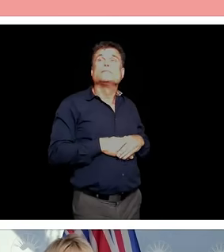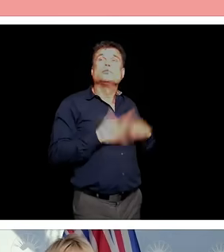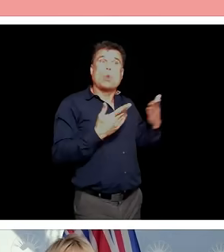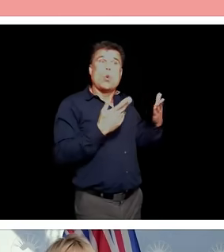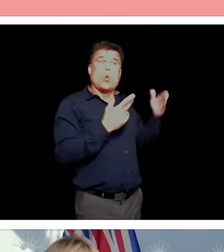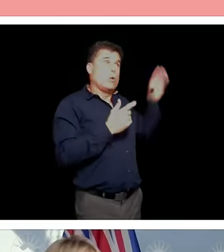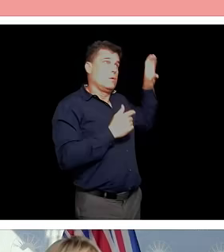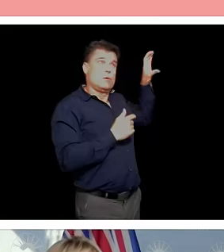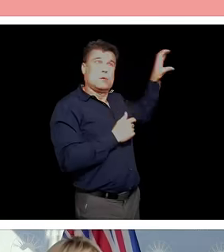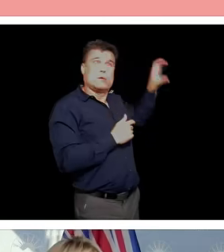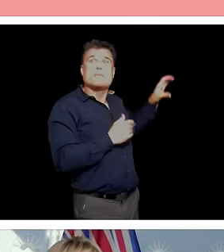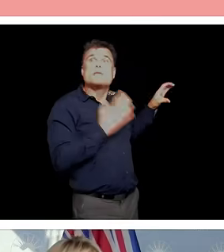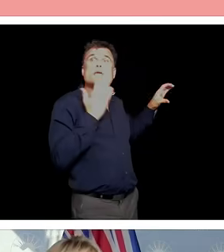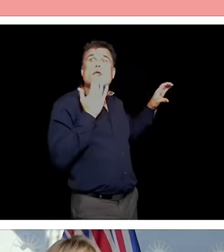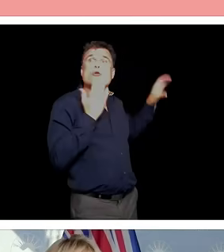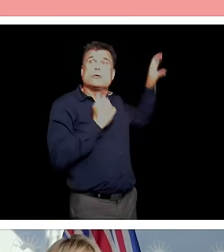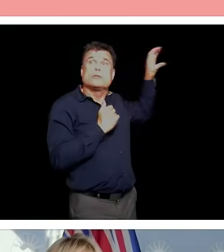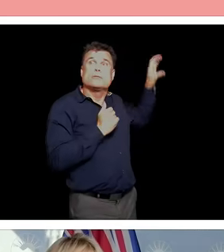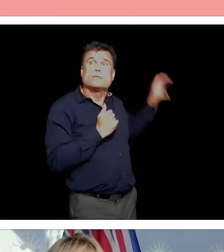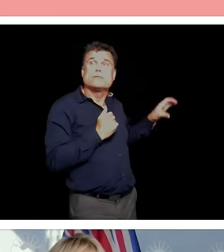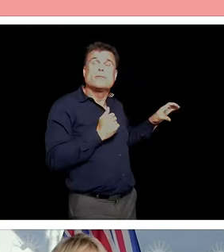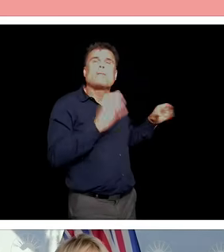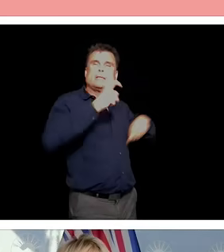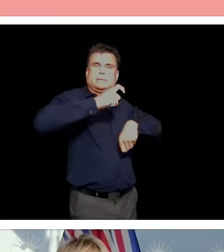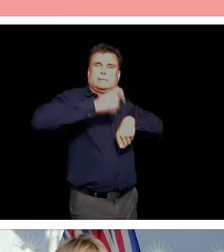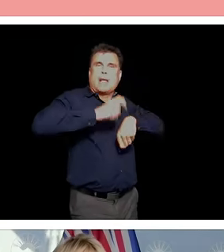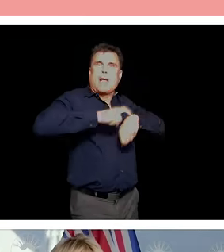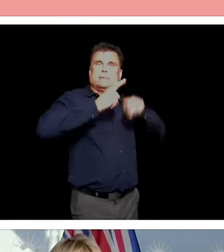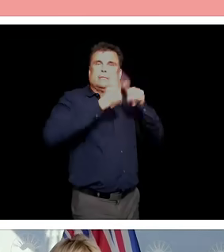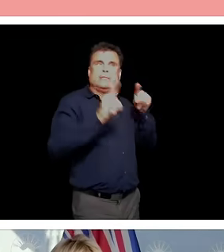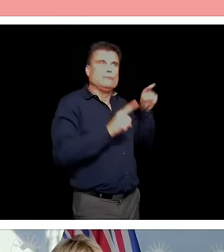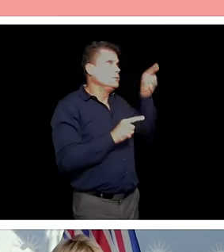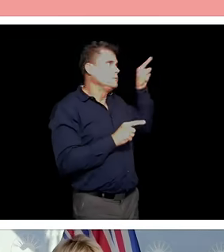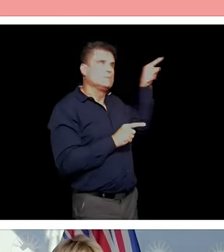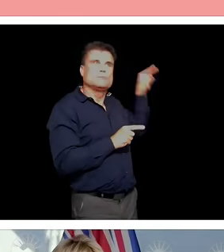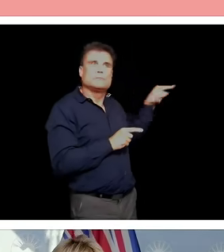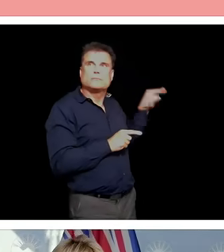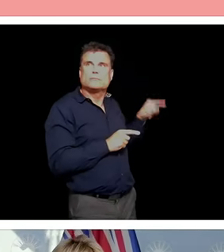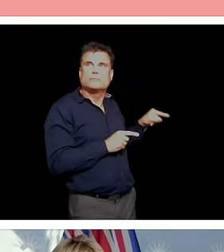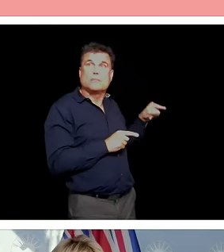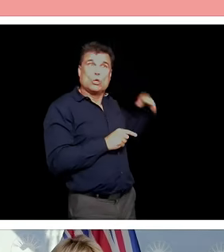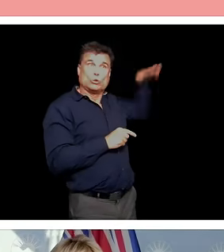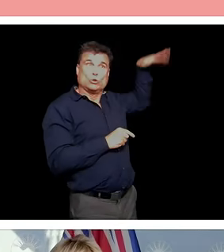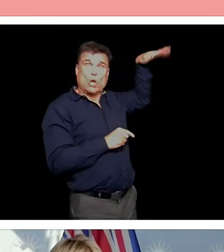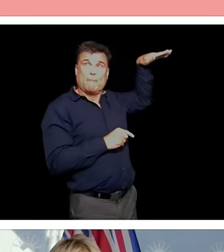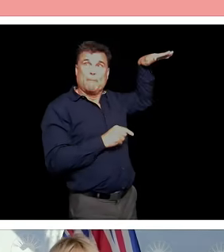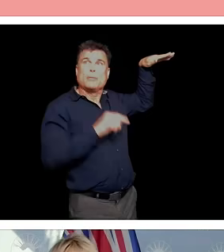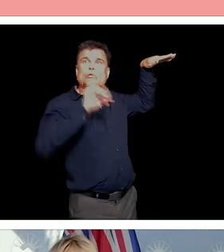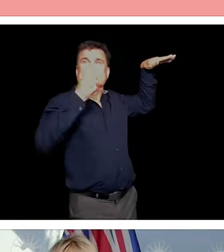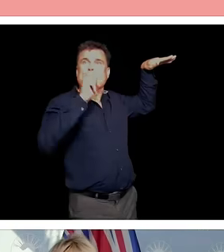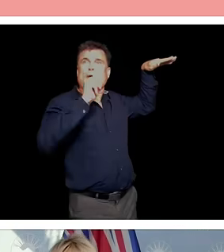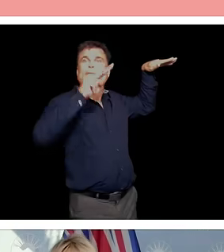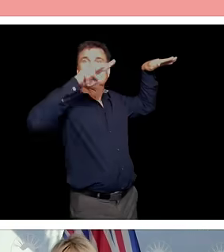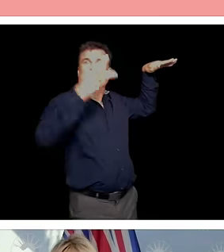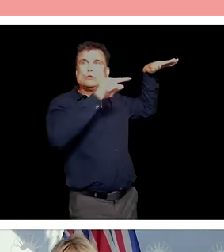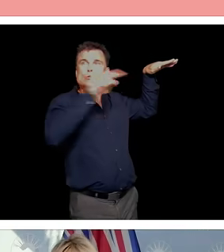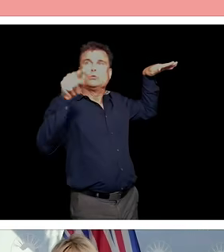point private hospital in Vancouver coastal health. The me a rich senior visit village outbreak